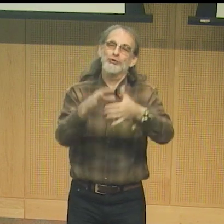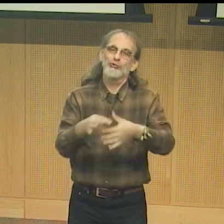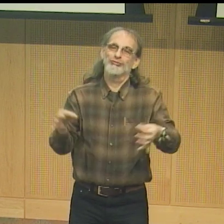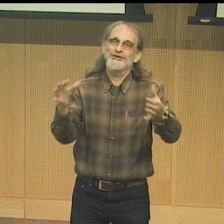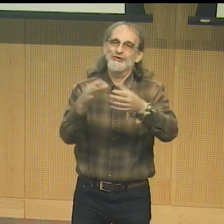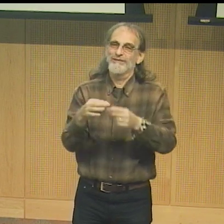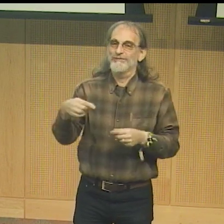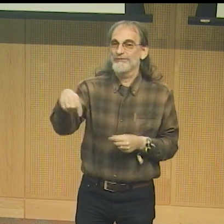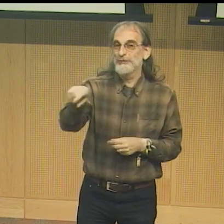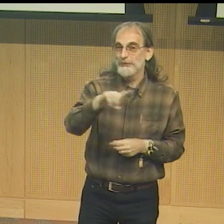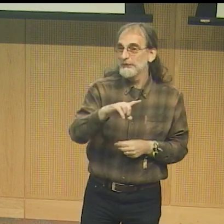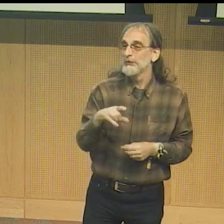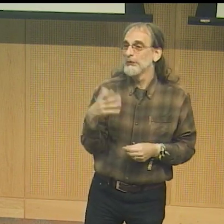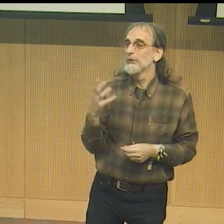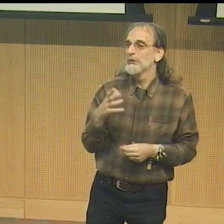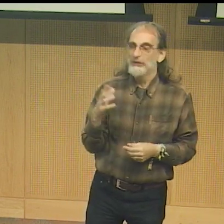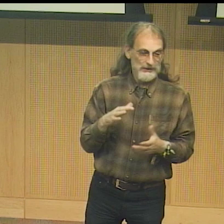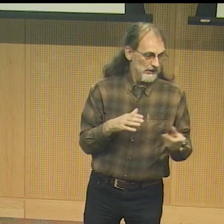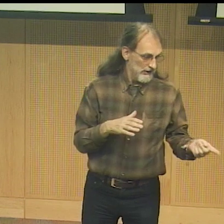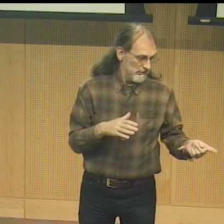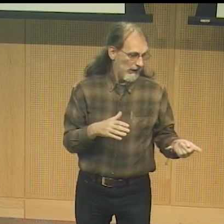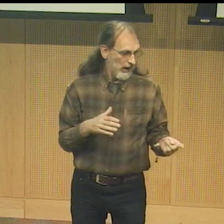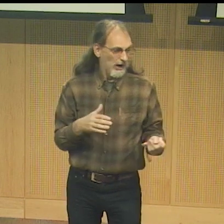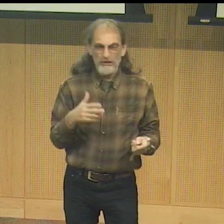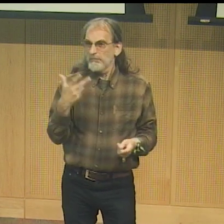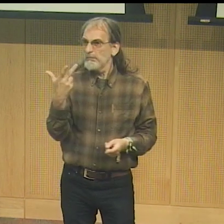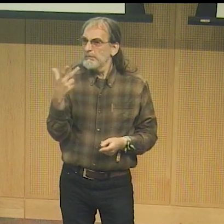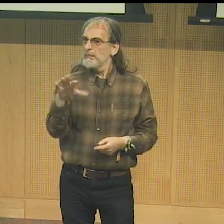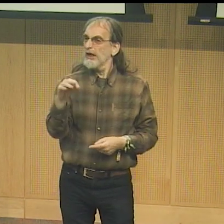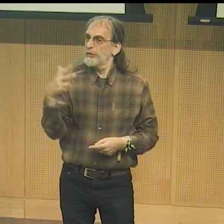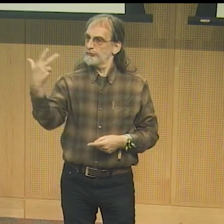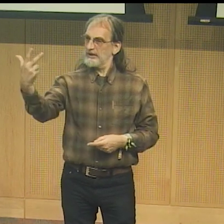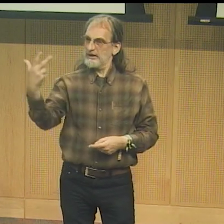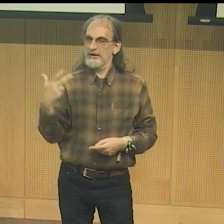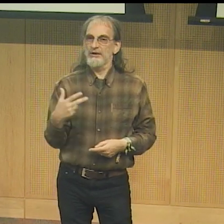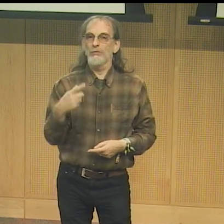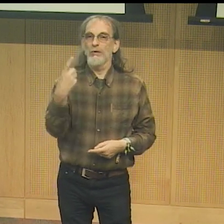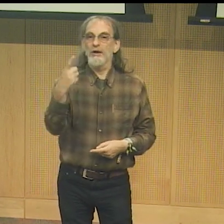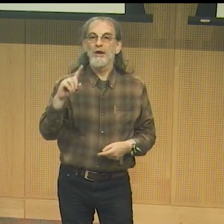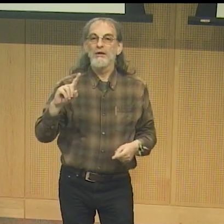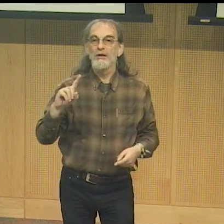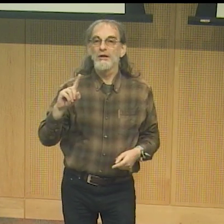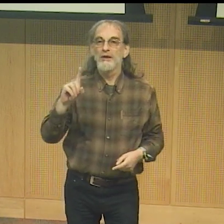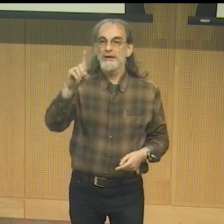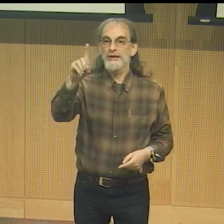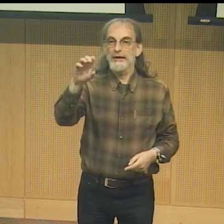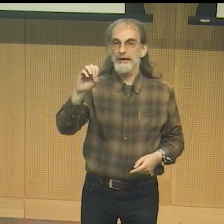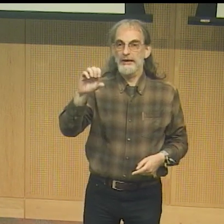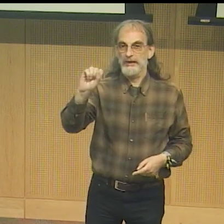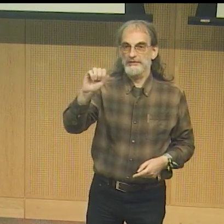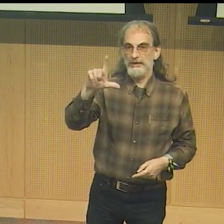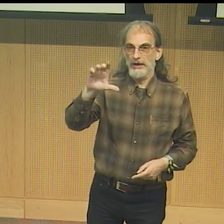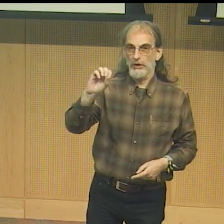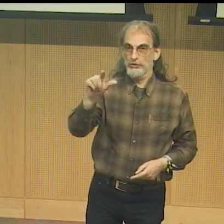Unfortunately, I don't have time to tell you all the tales I would like to about the thriving Deaf community at that time period.